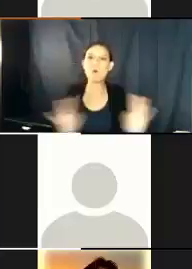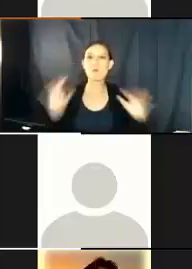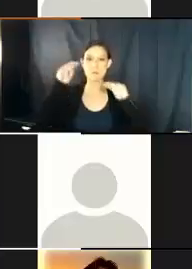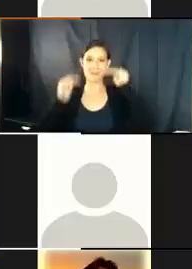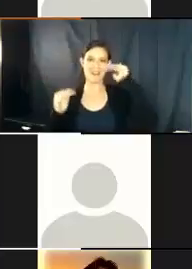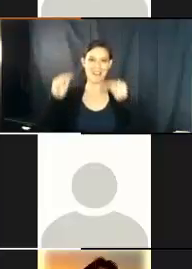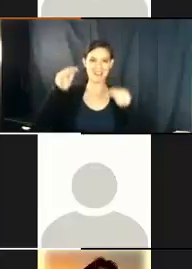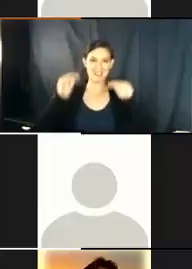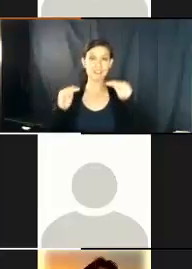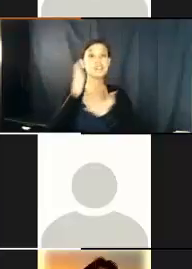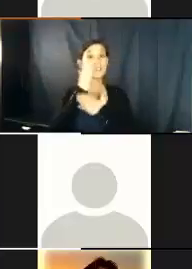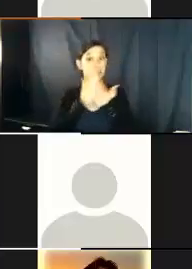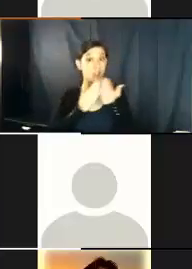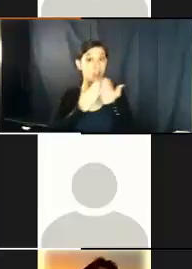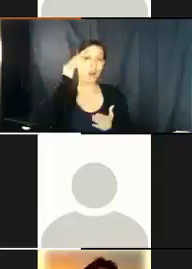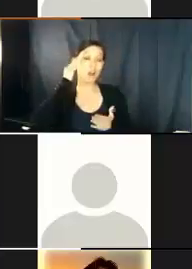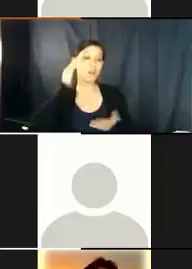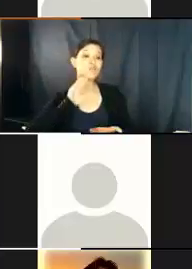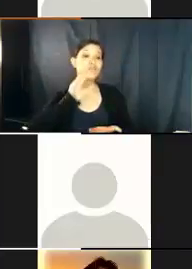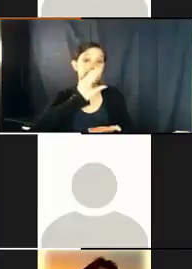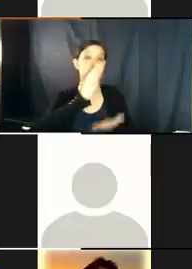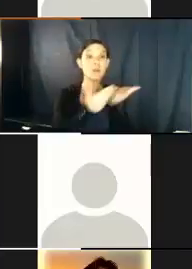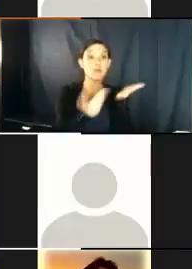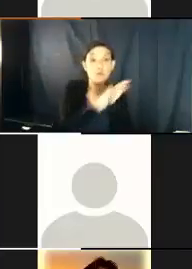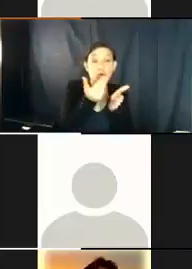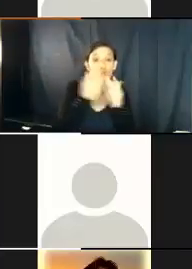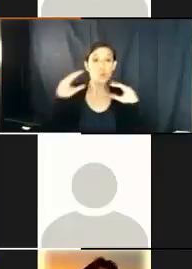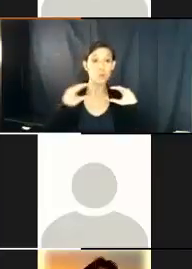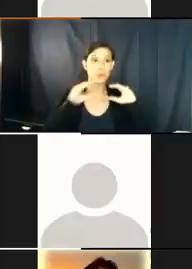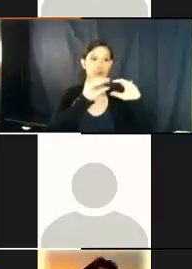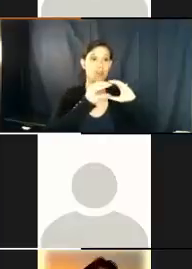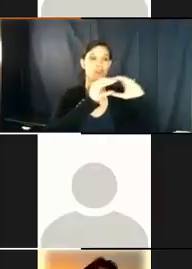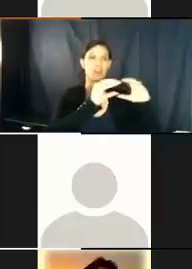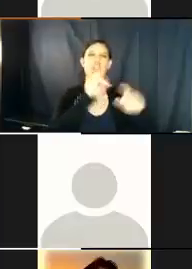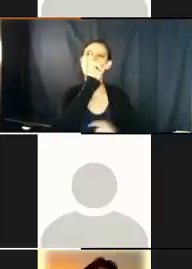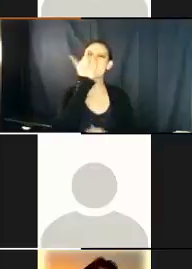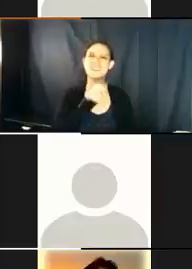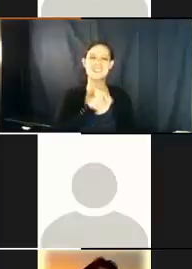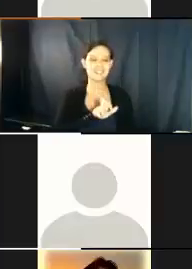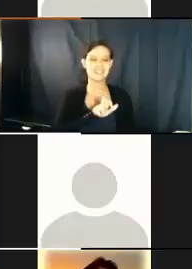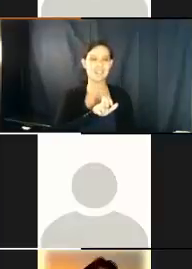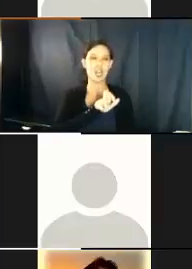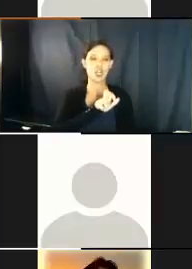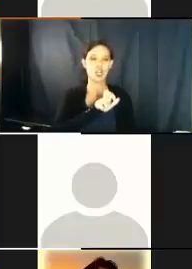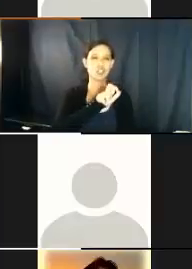it with some new information and it's kind of like stairs going up a little bit at a